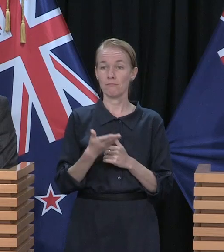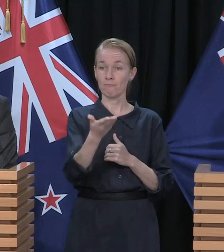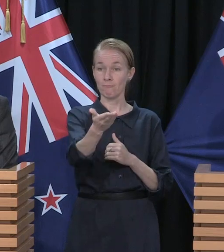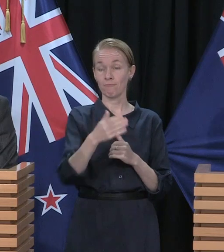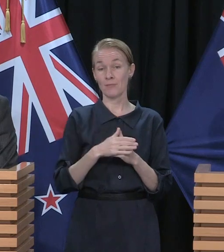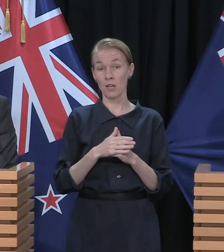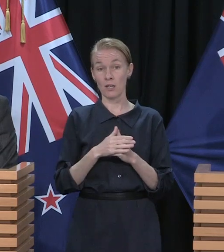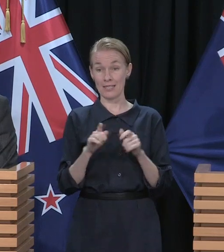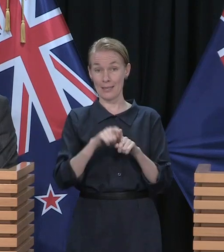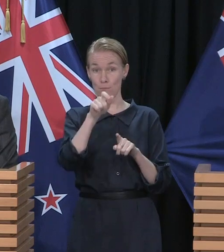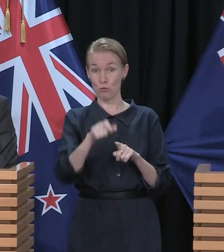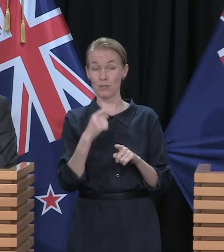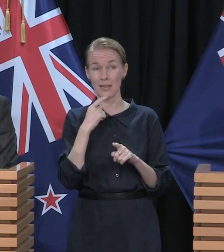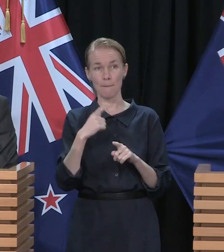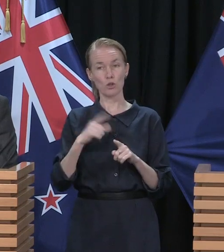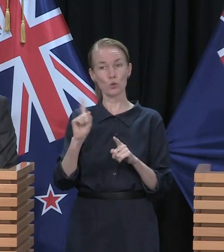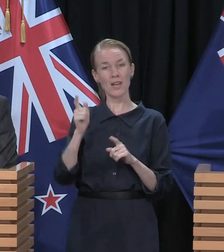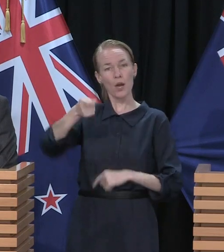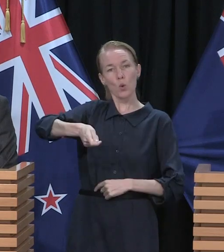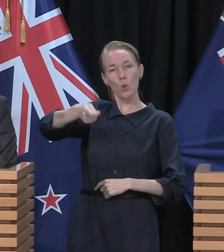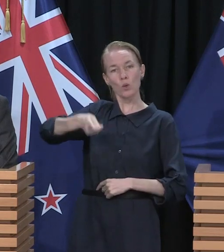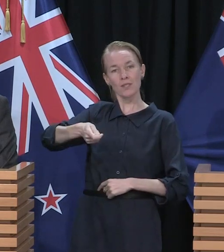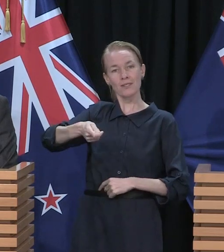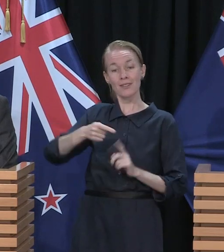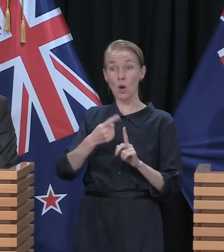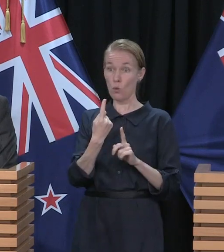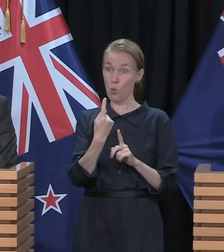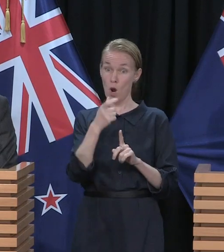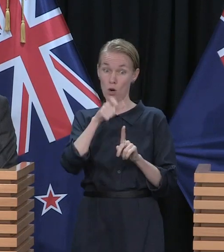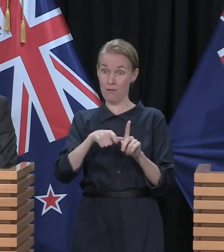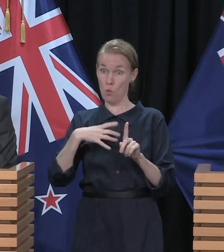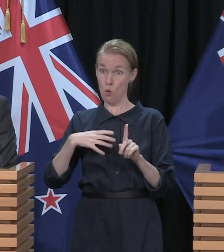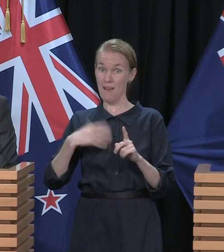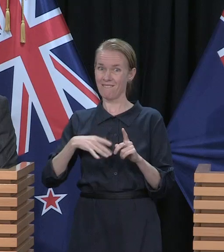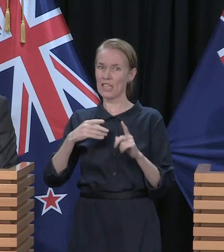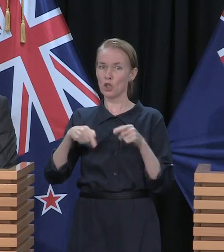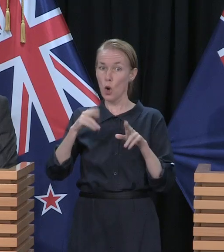of one of the women who escaped isolation today, the